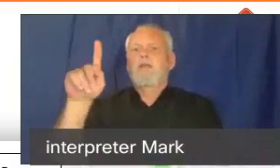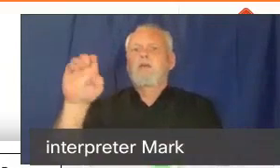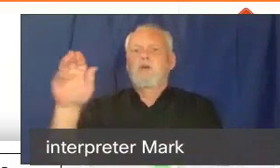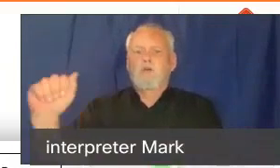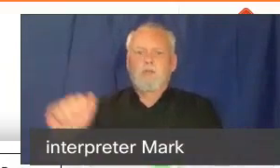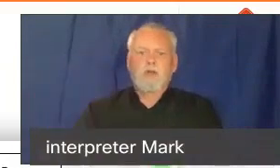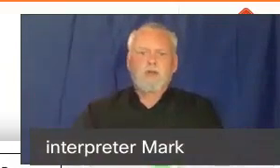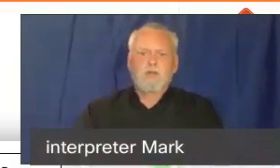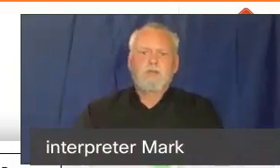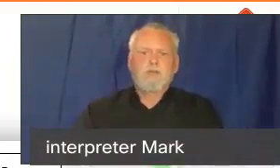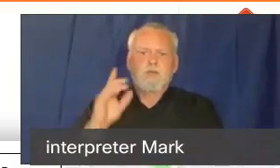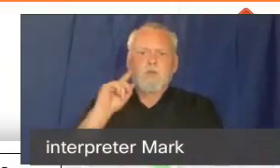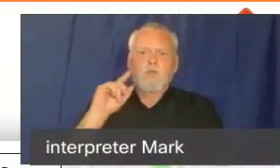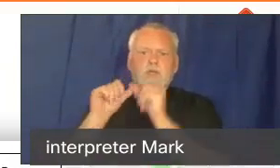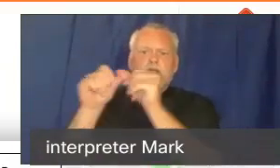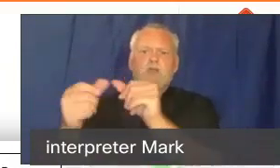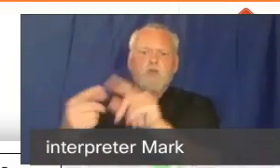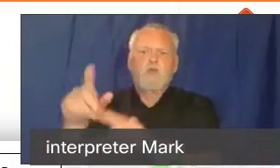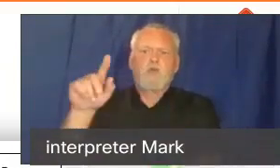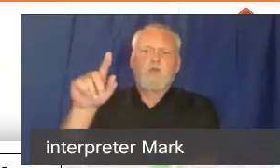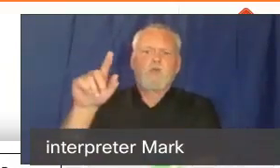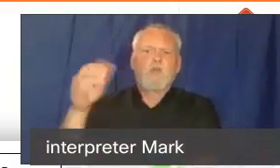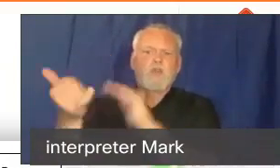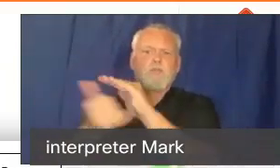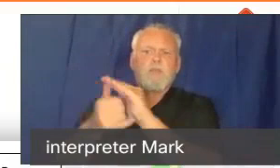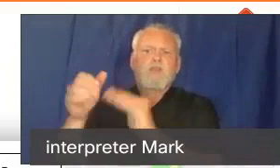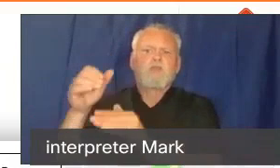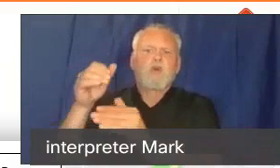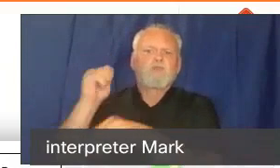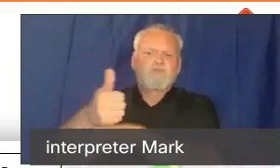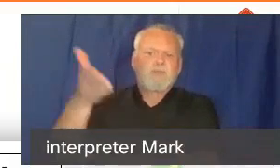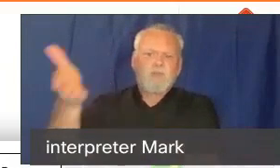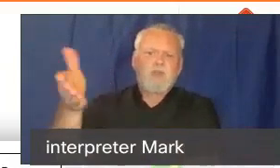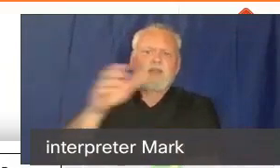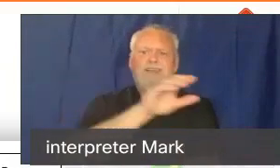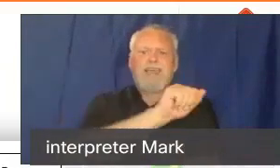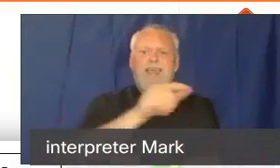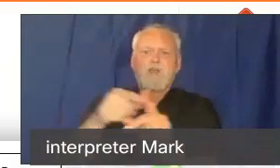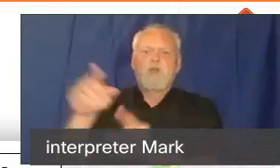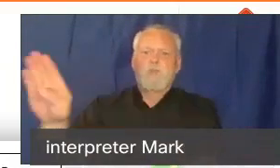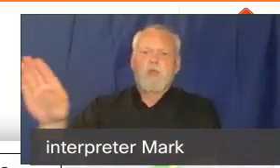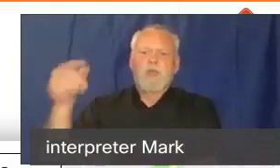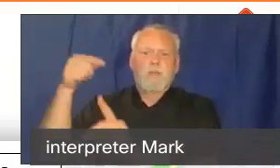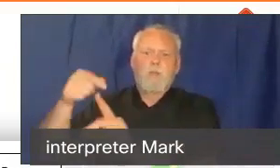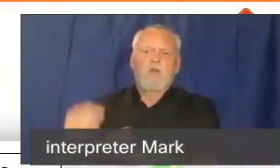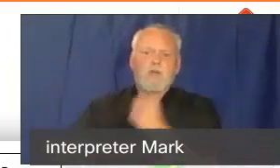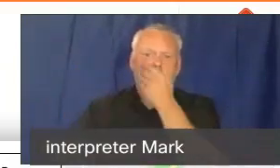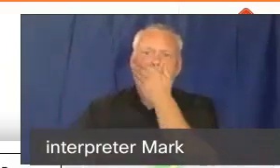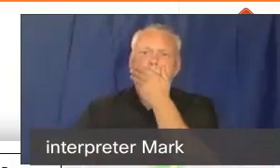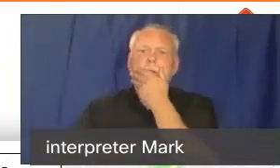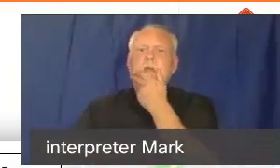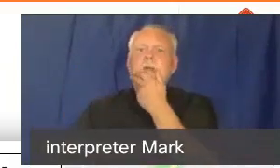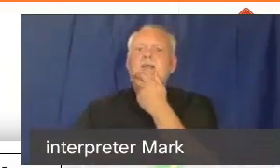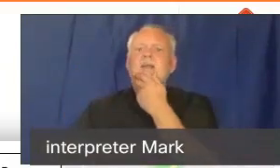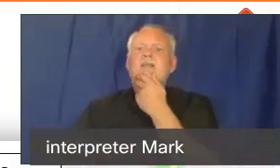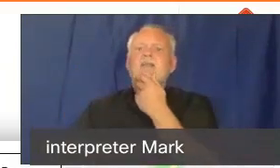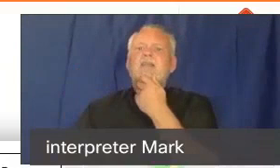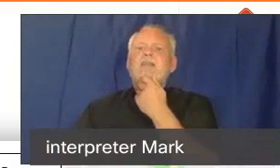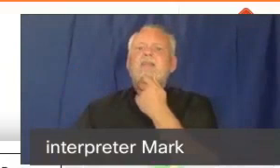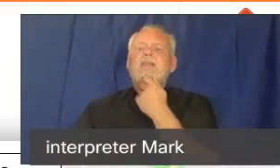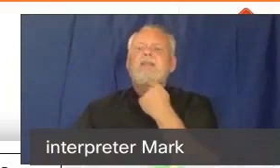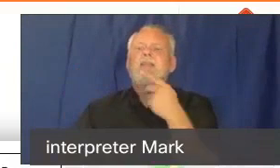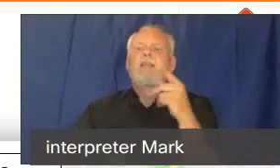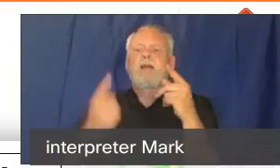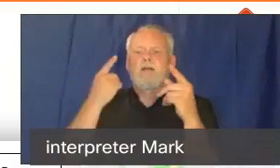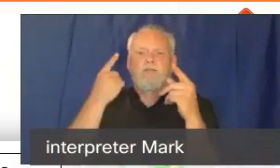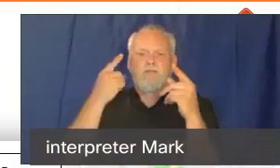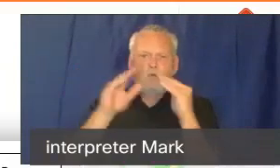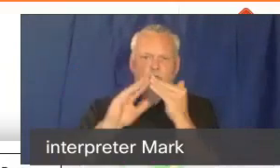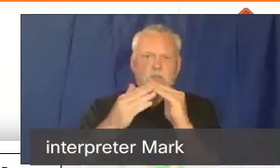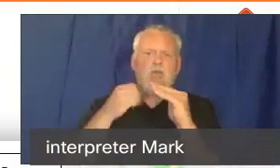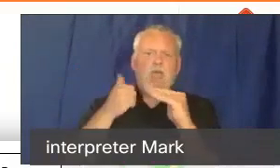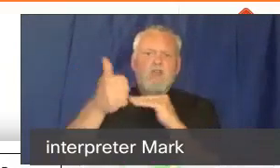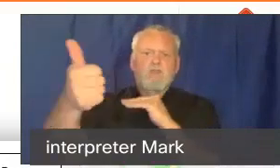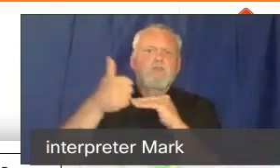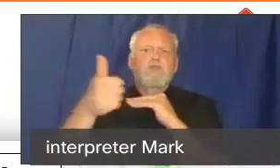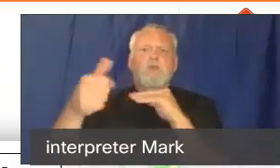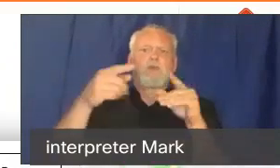Tacoma gestation, so it's more like a to B points as well as what it will be like a trail for the community and, and a commute between the 2 metro station.